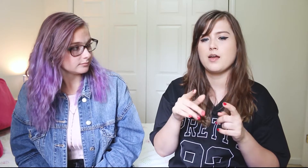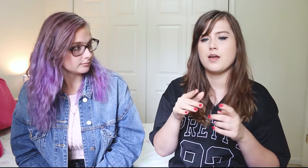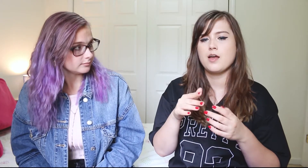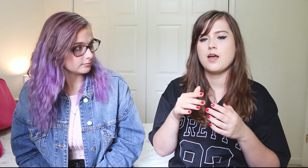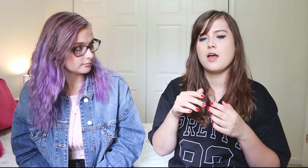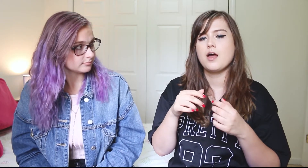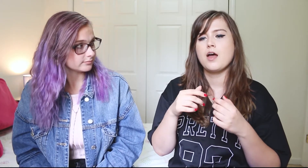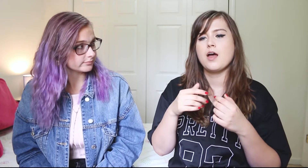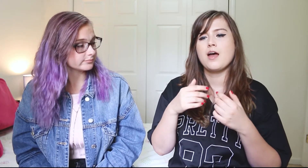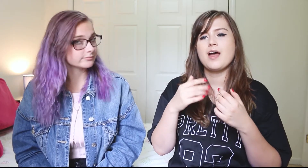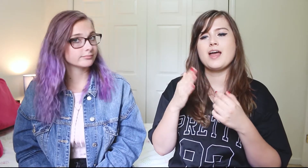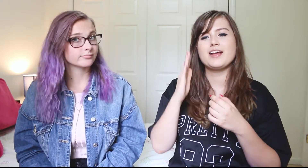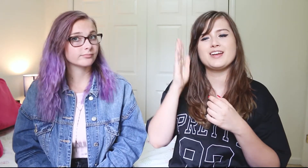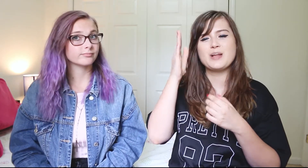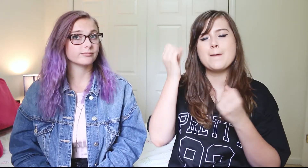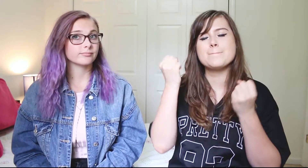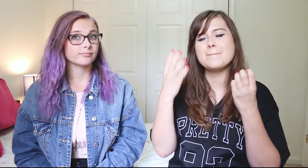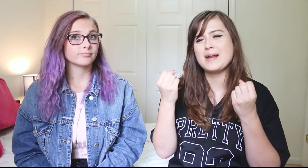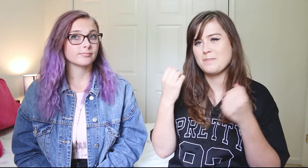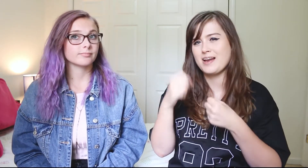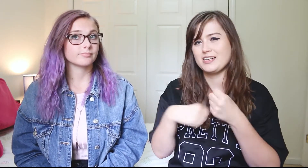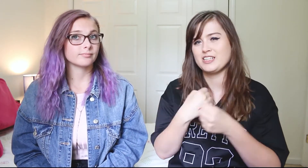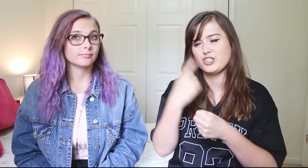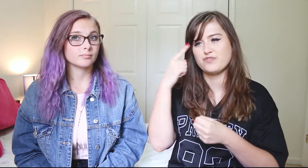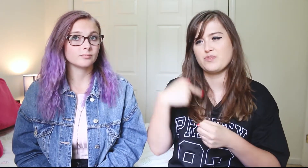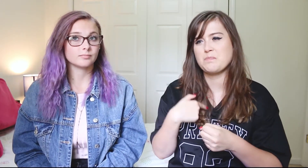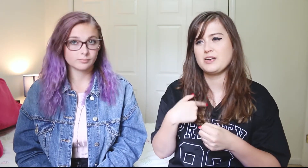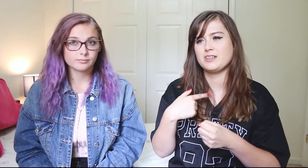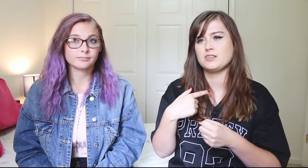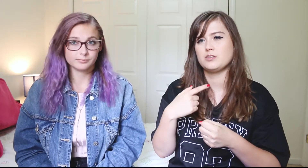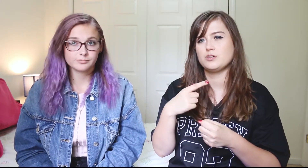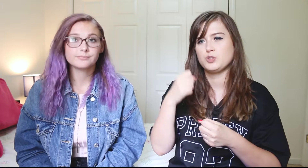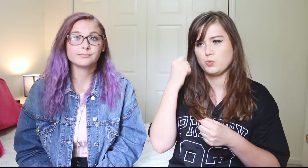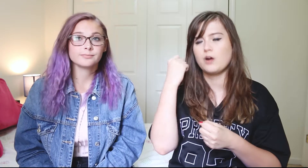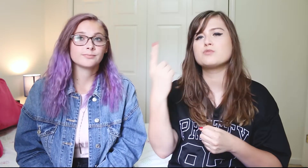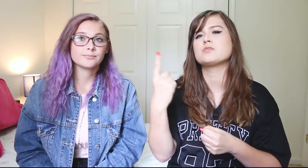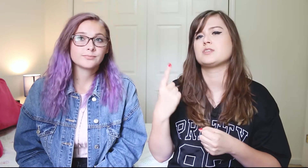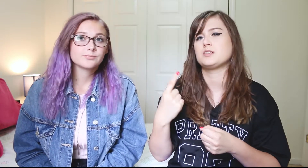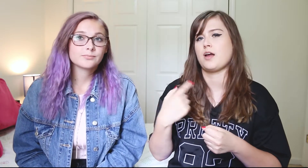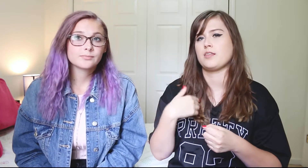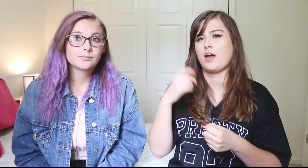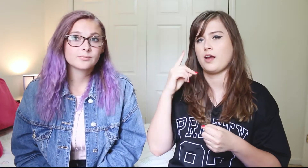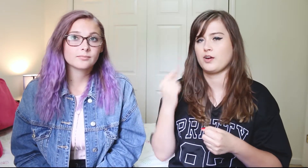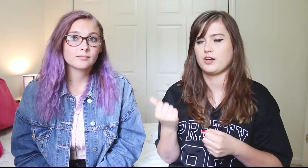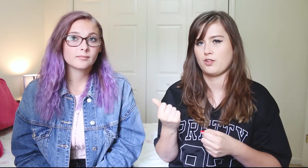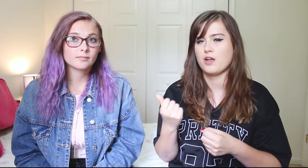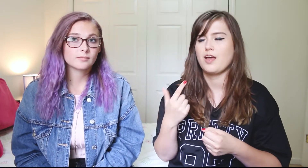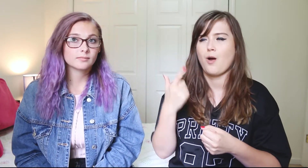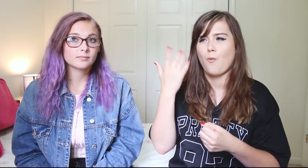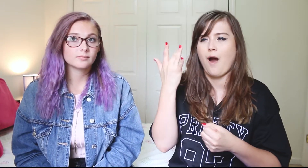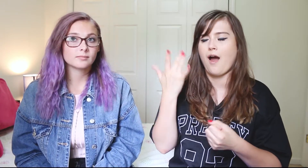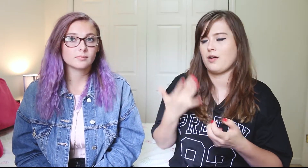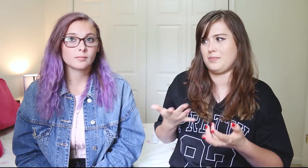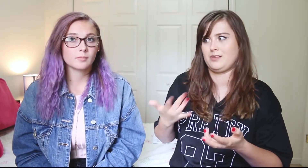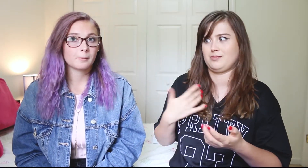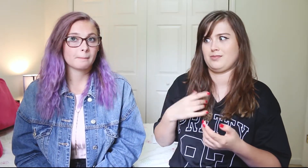but it took many years for me to realize I had hearing loss because